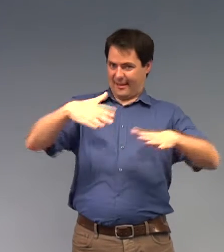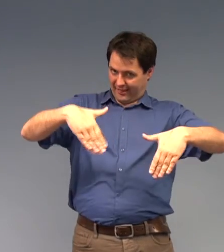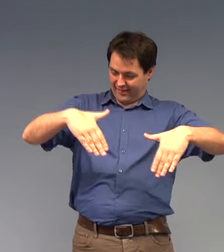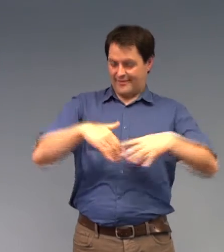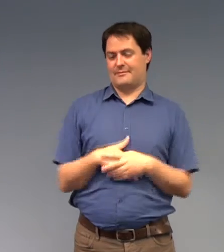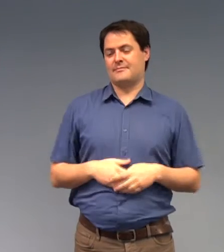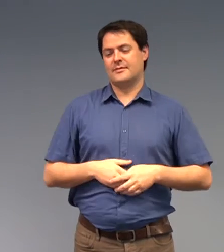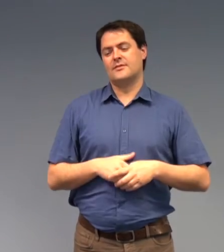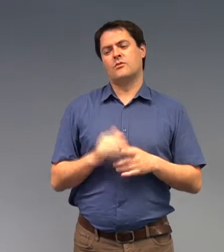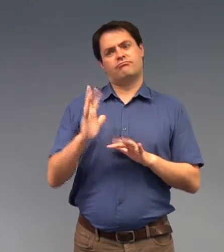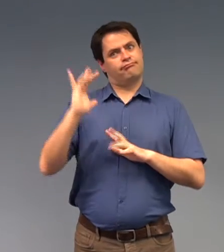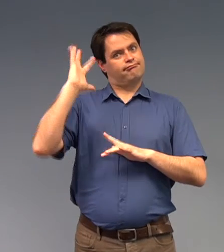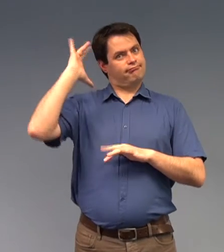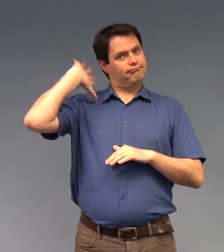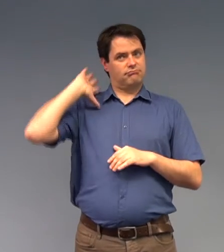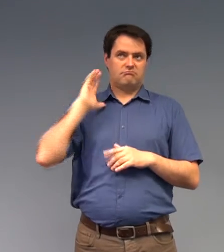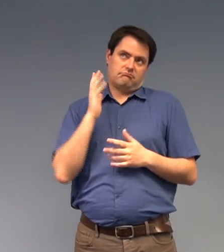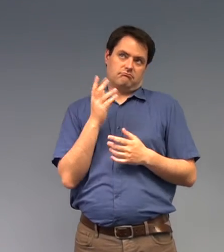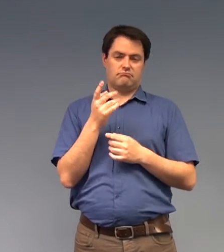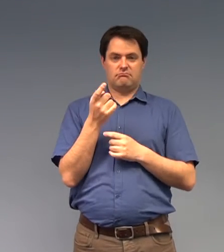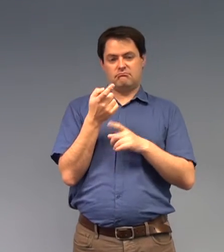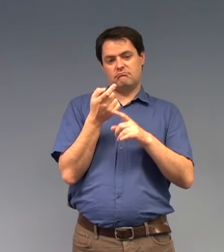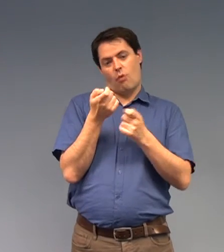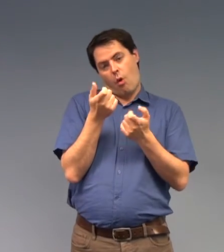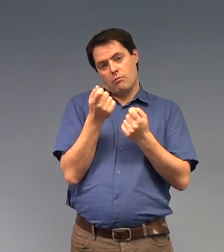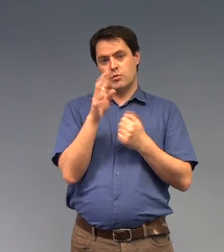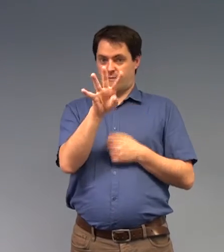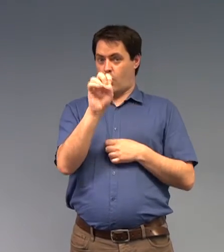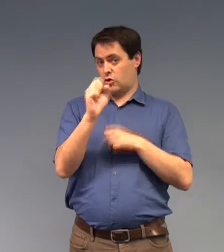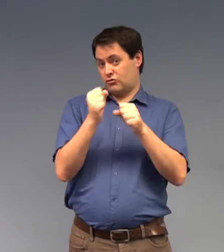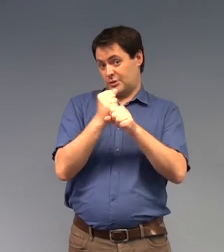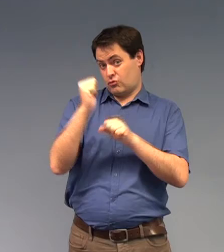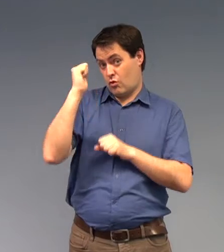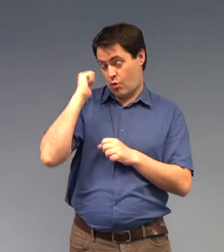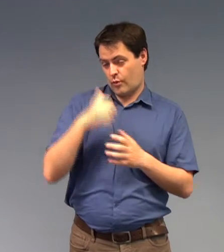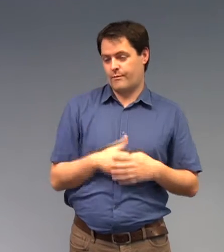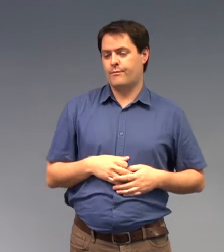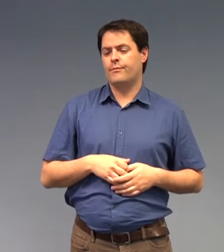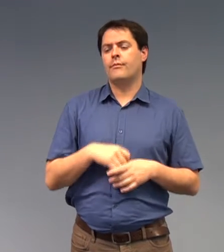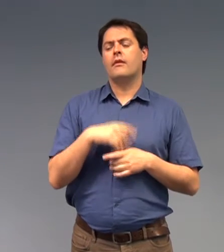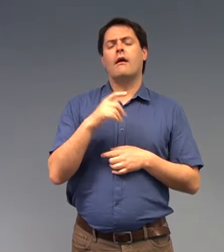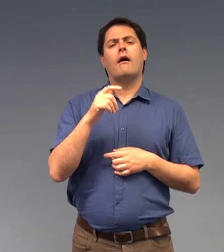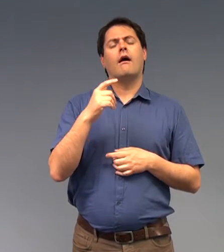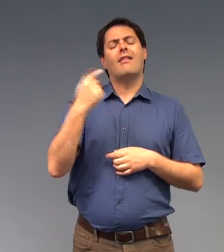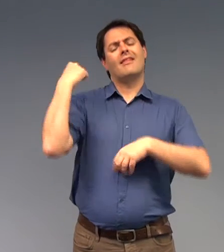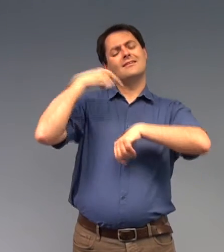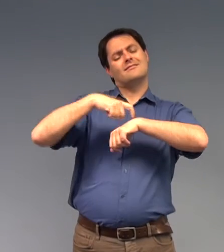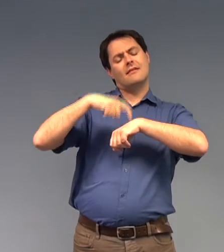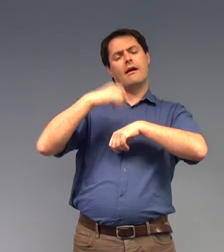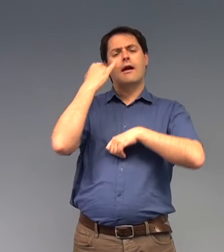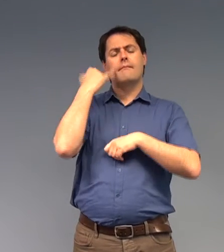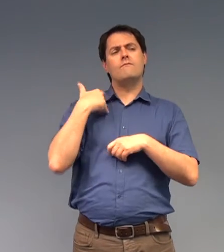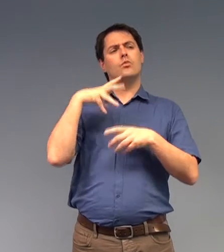You had yet to become an independent United States. And so that's almost 400 years ago.